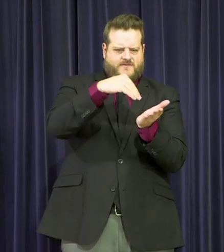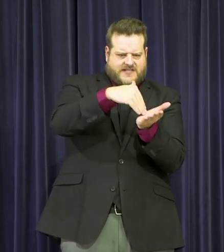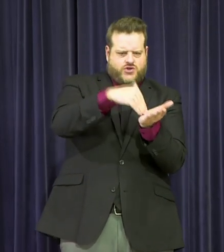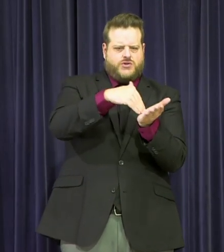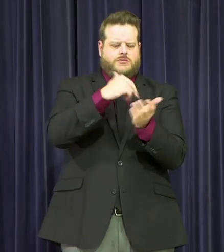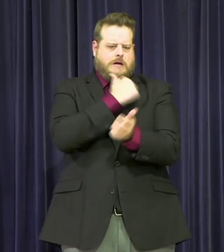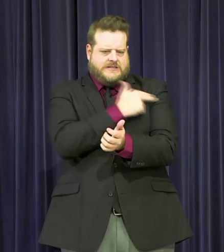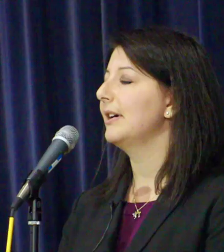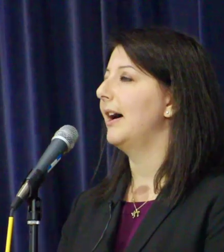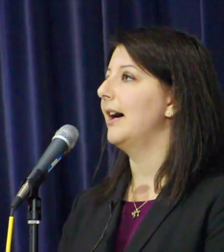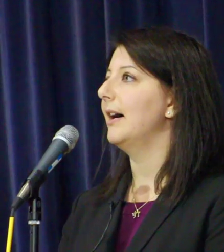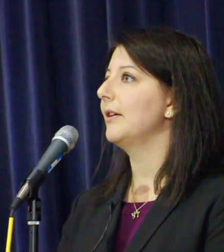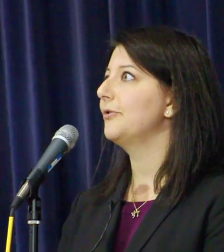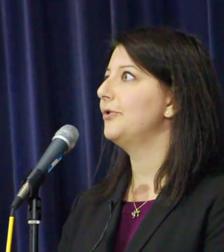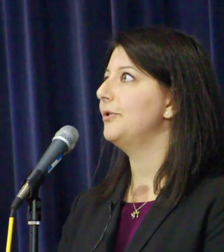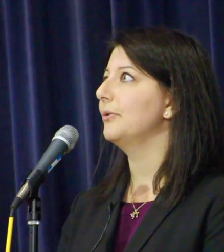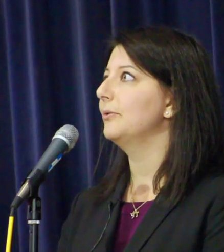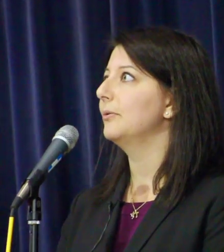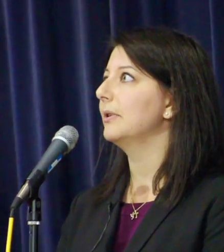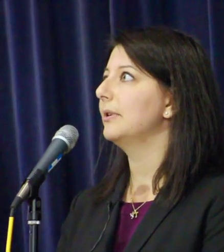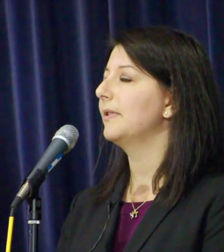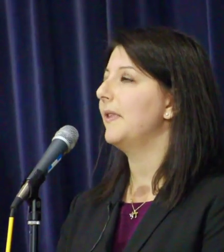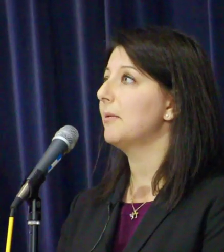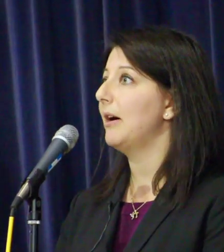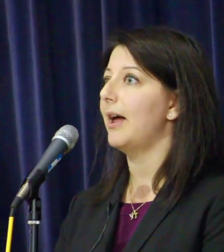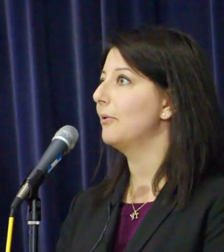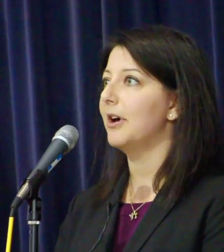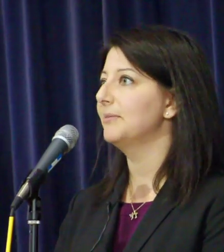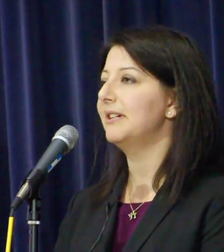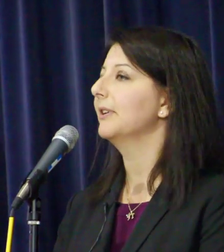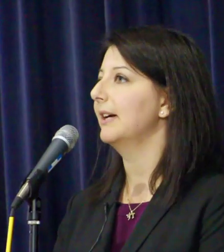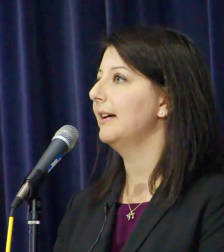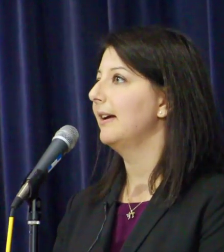and other providers, to think about outcomes differently.